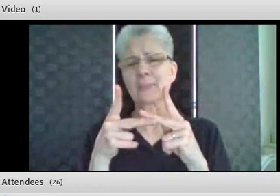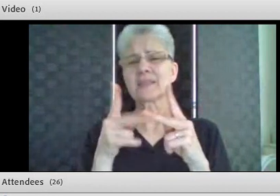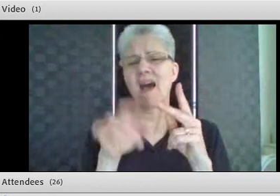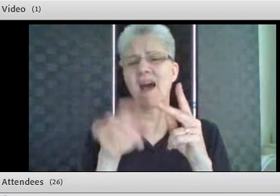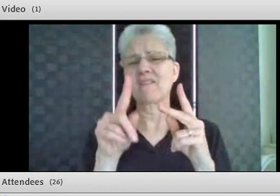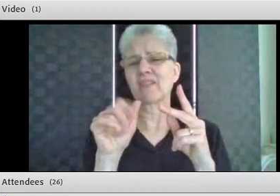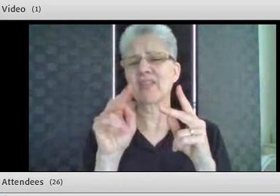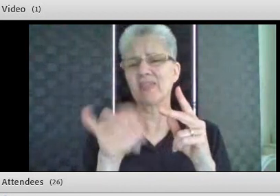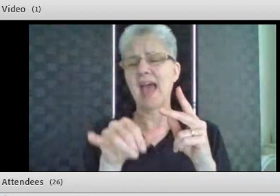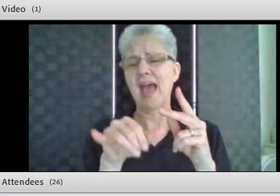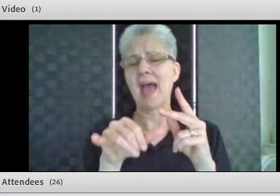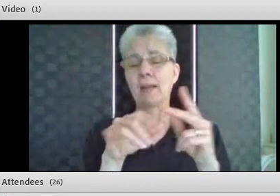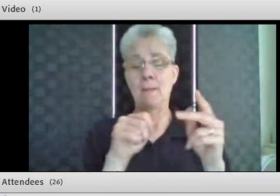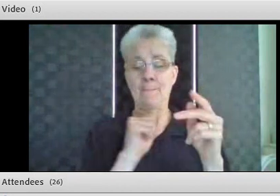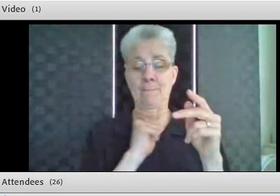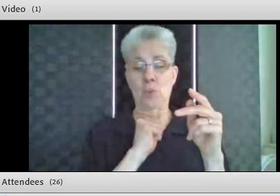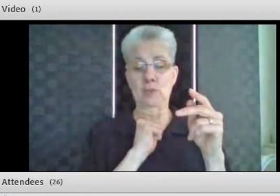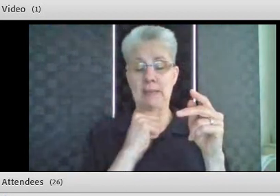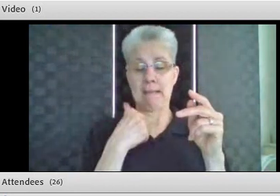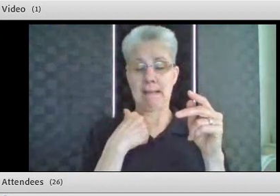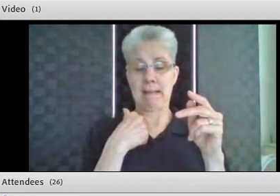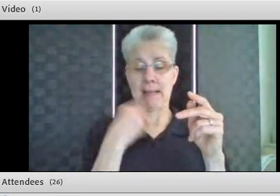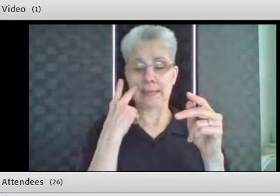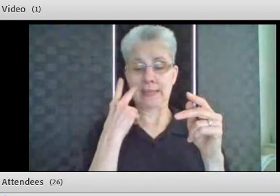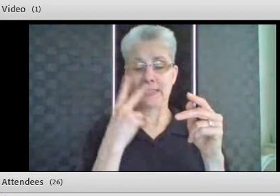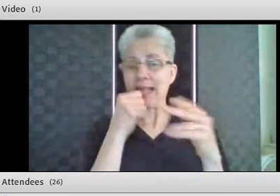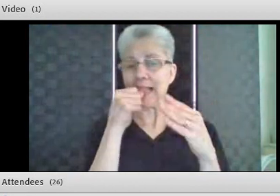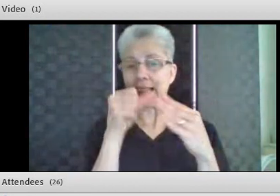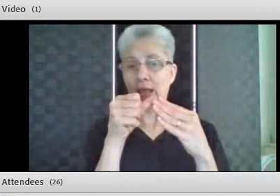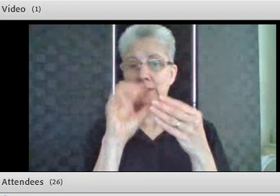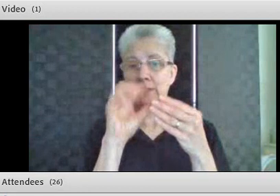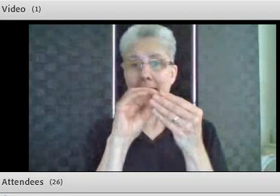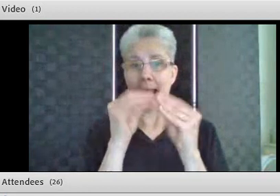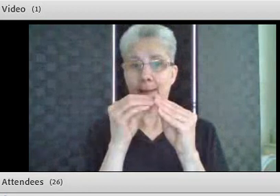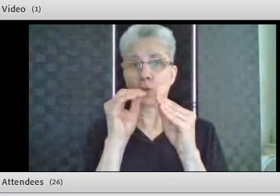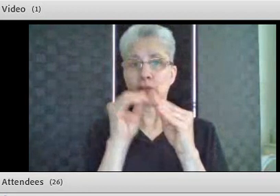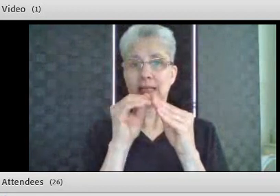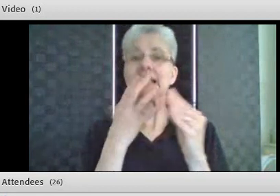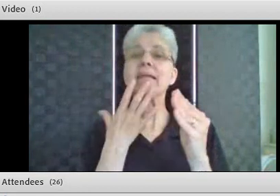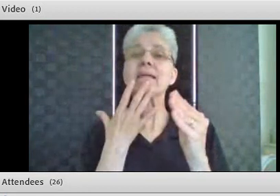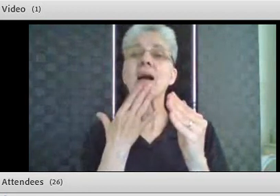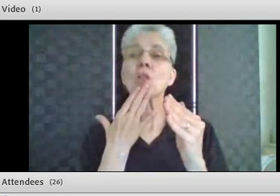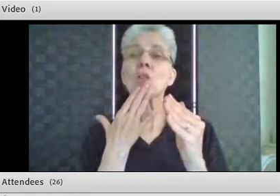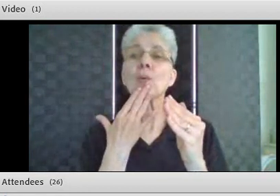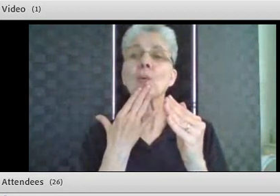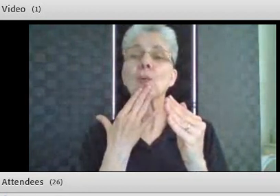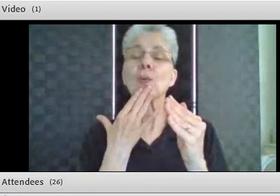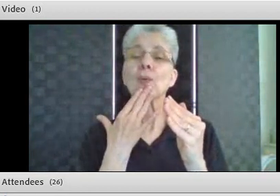You can see smells and see music. There's all sorts of variations on it.